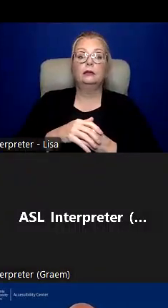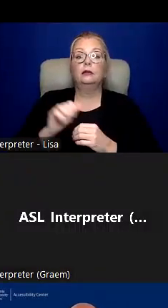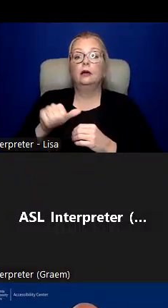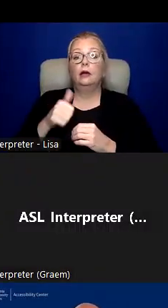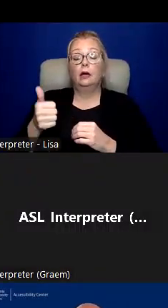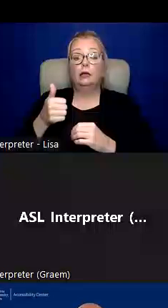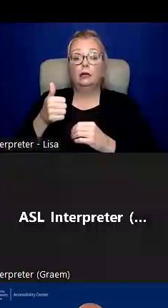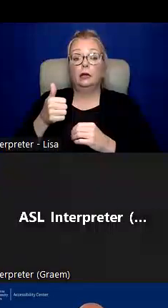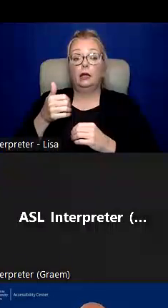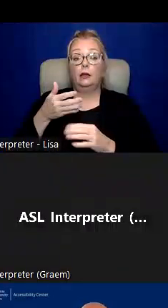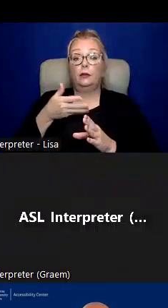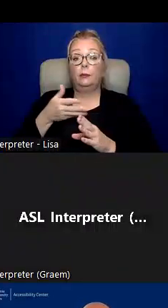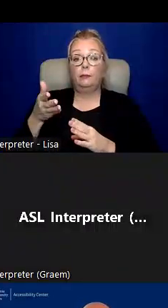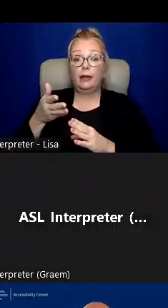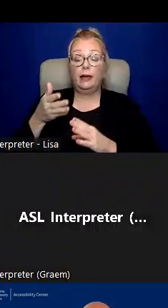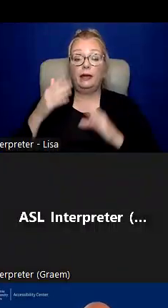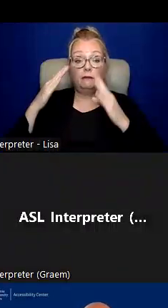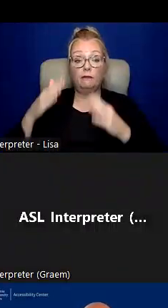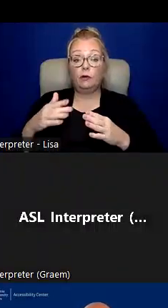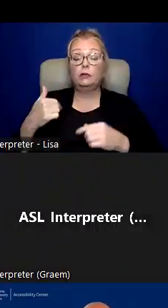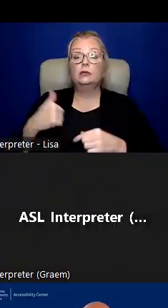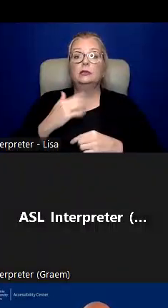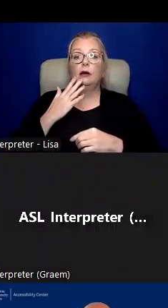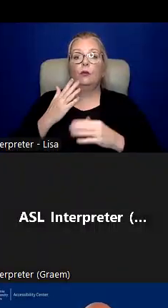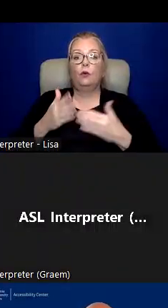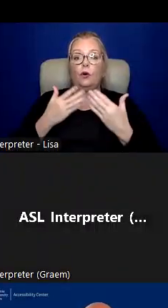is that I'm going to be offering a number of real-world examples